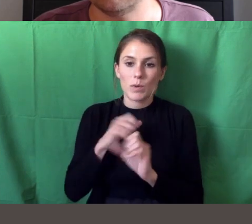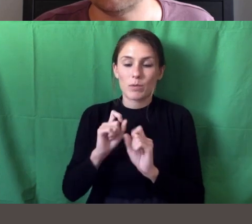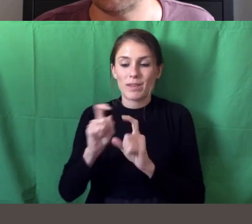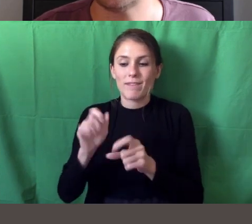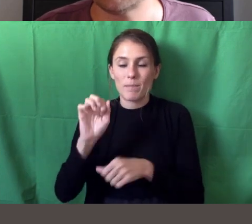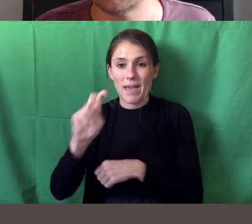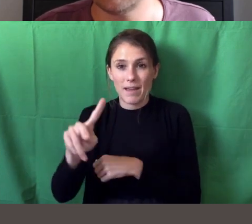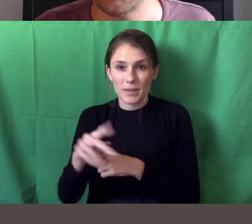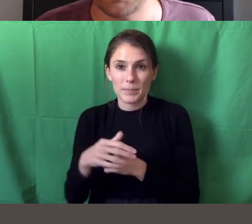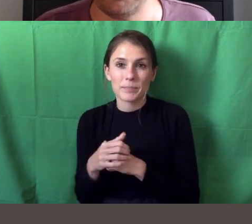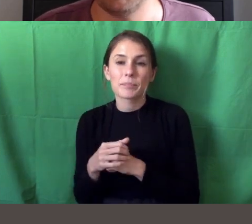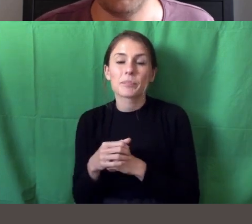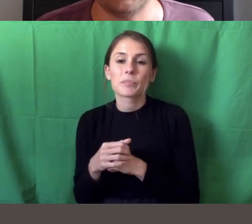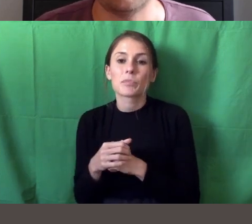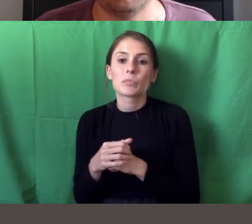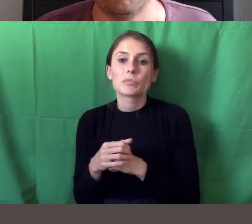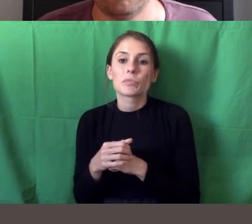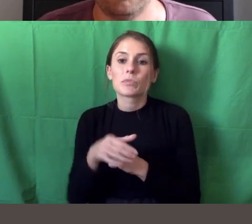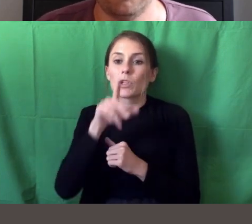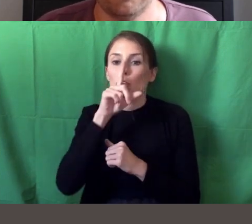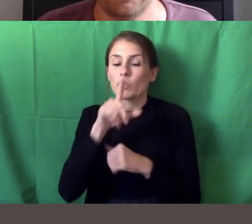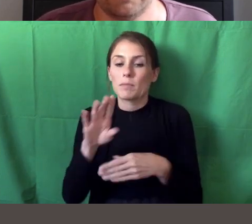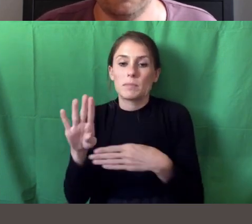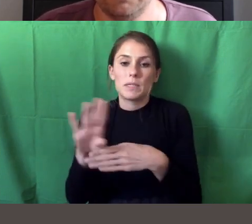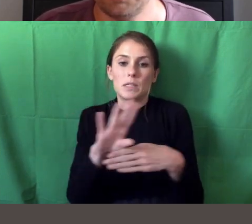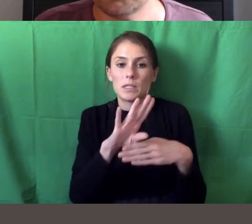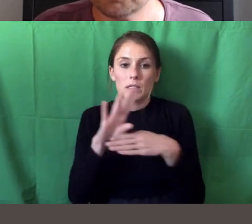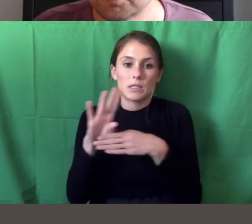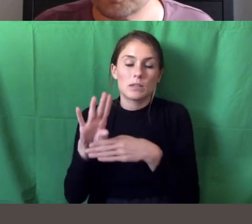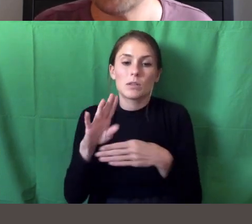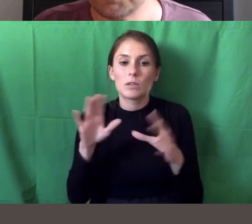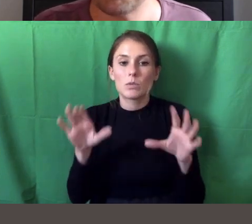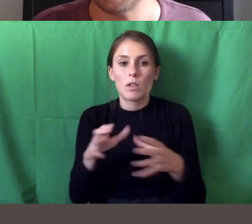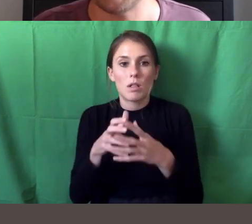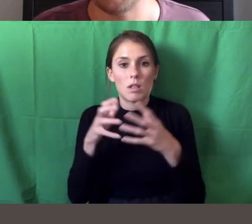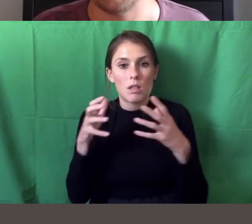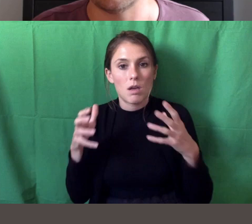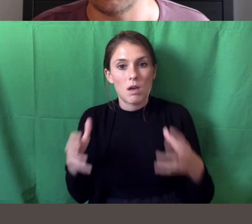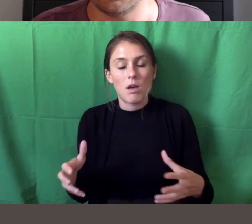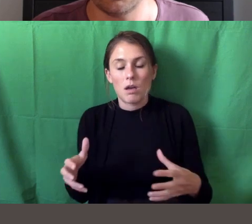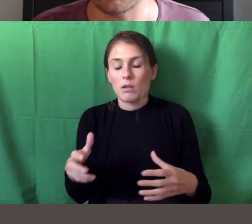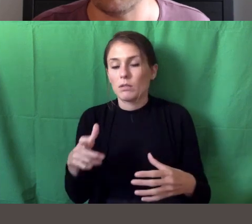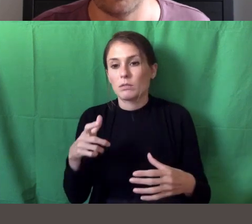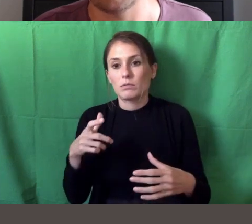I tried to fix the bugs I reported earlier, so I could give something back. And I was